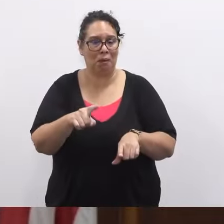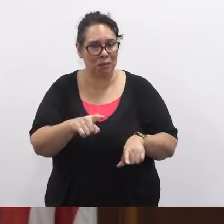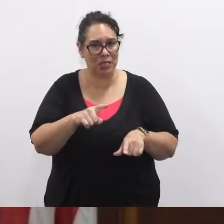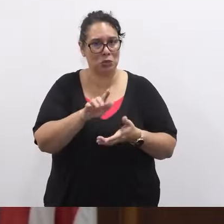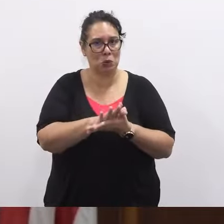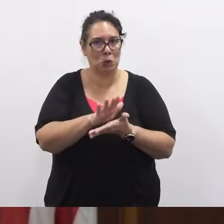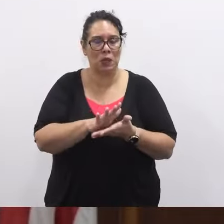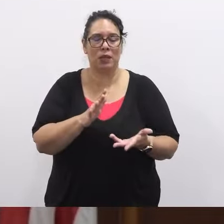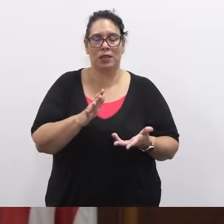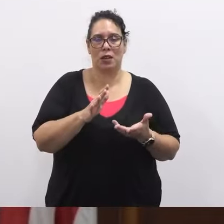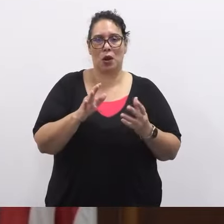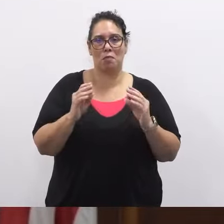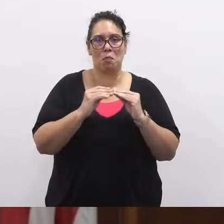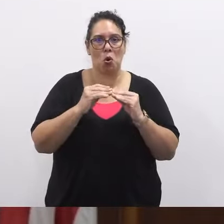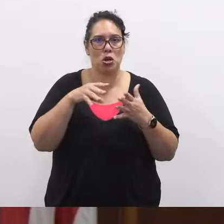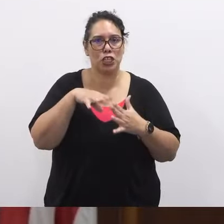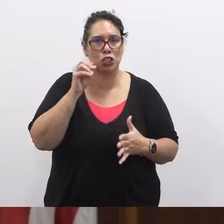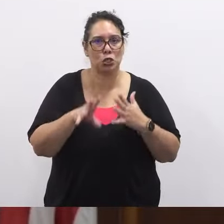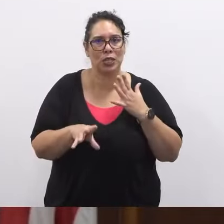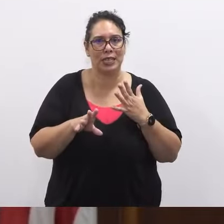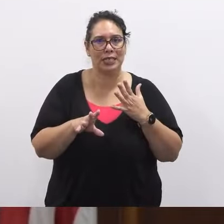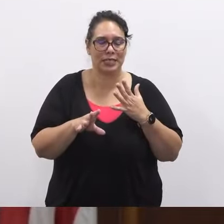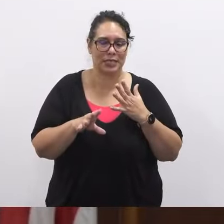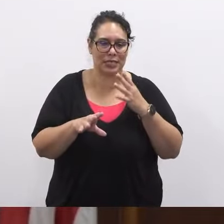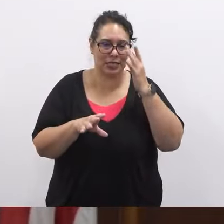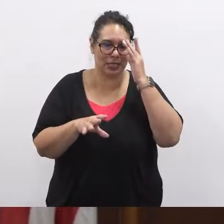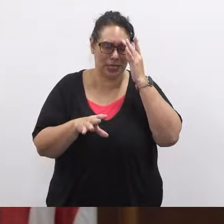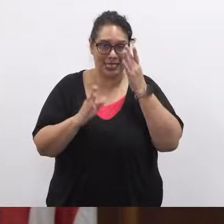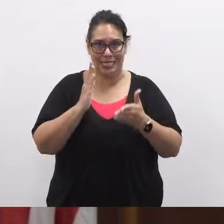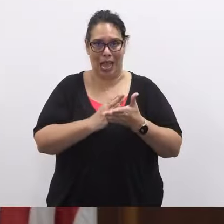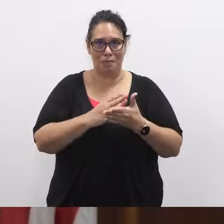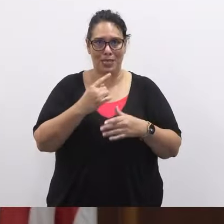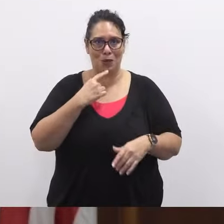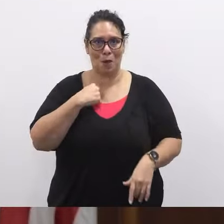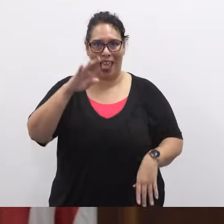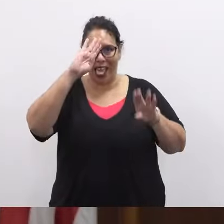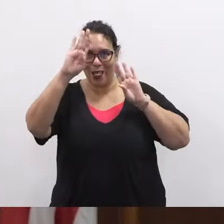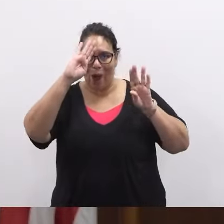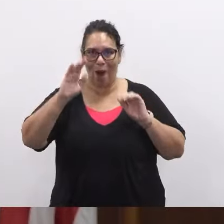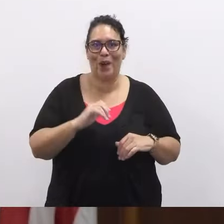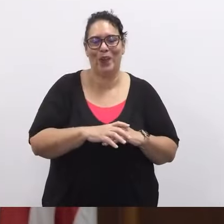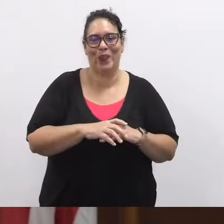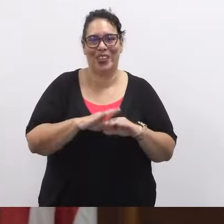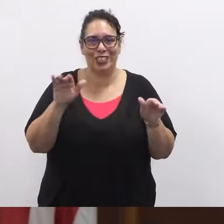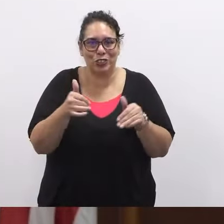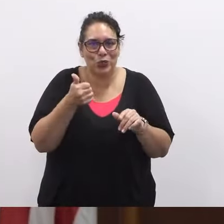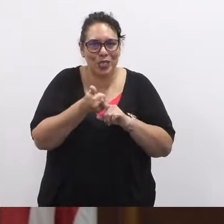when more students stopped to greet me and to say hello, and to introduce themselves to me